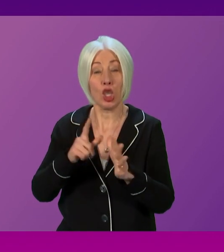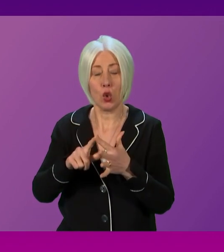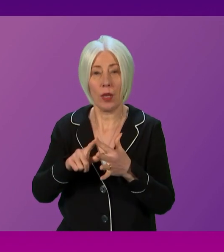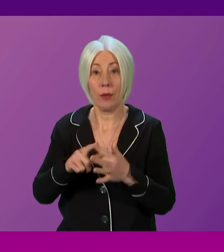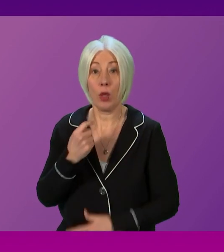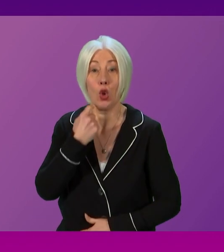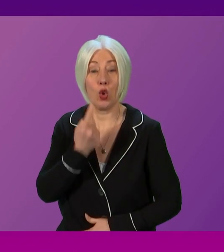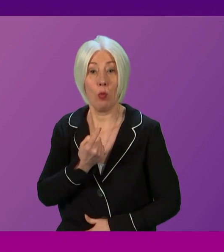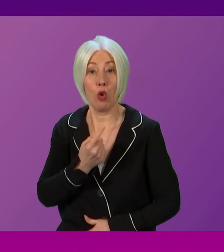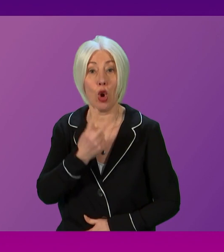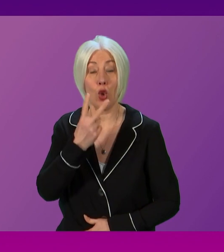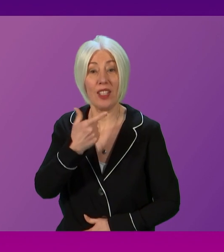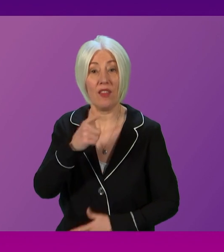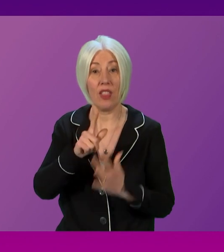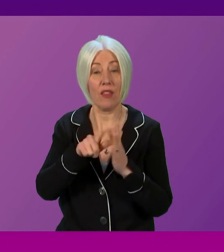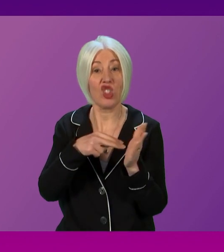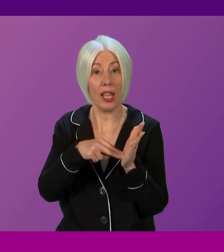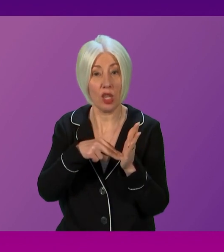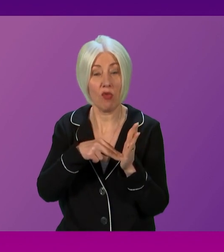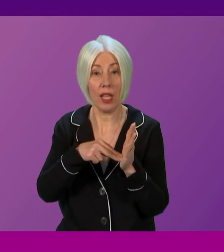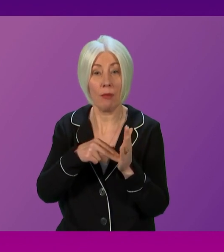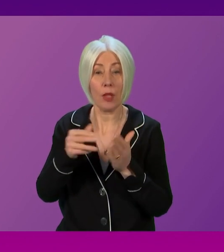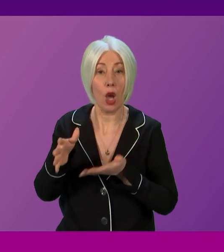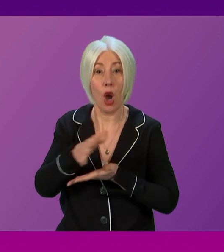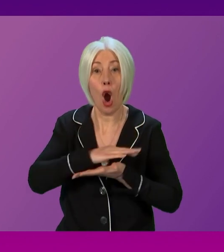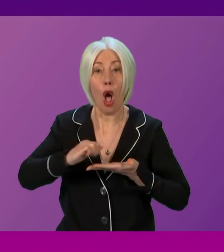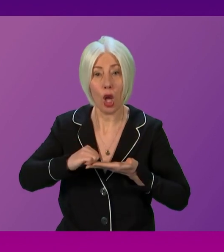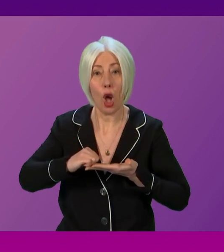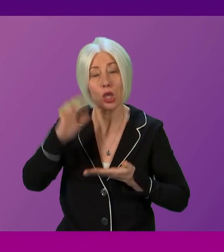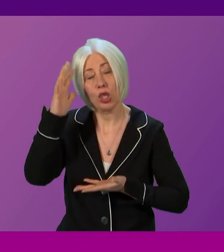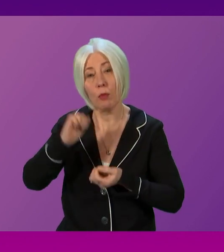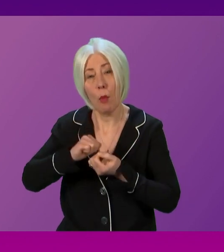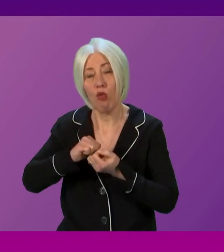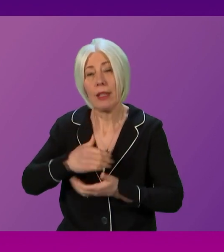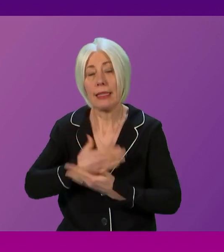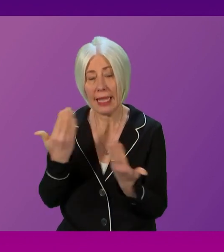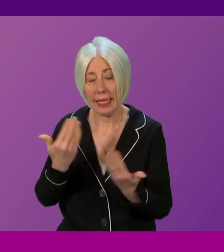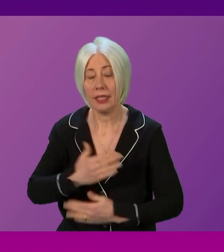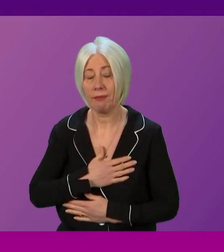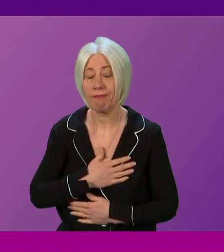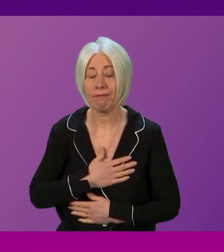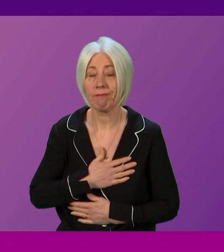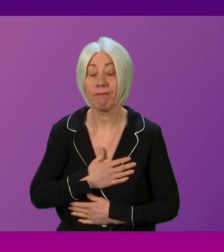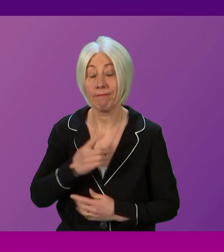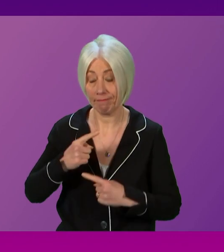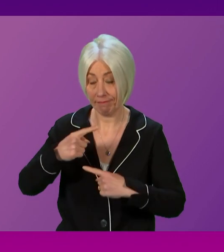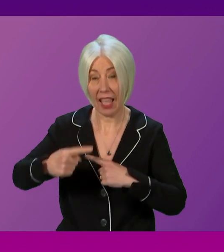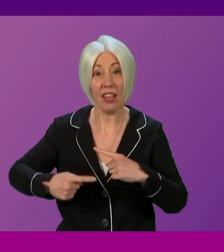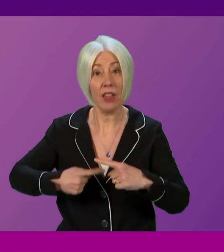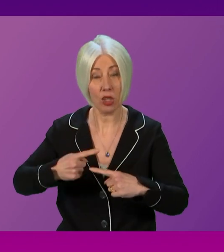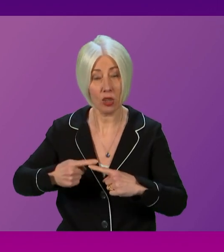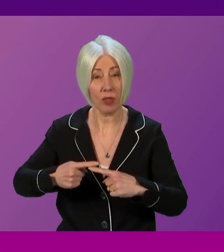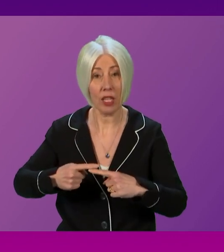Tomorrow, 27 January, is Holocaust memorial day, which marks the anniversary of the liberation,